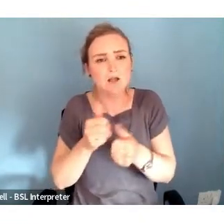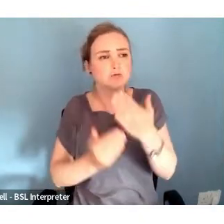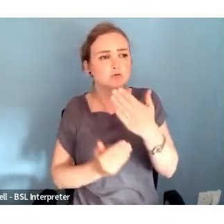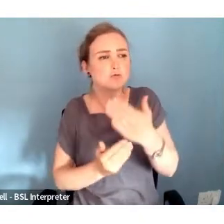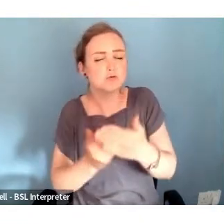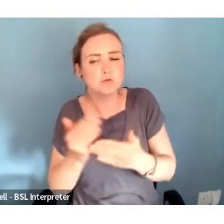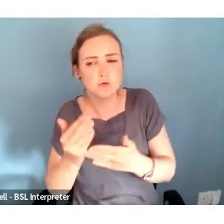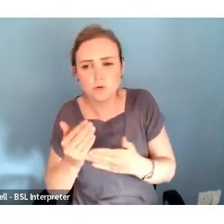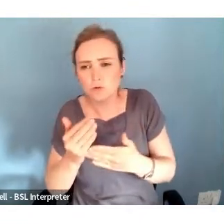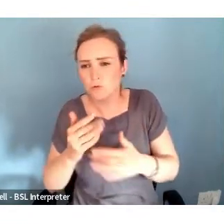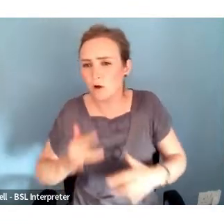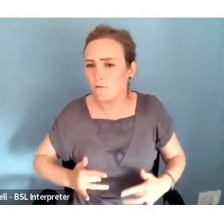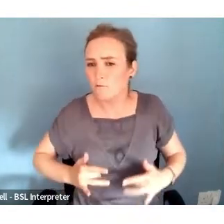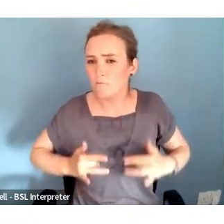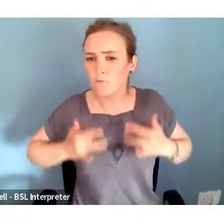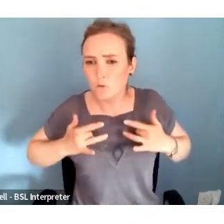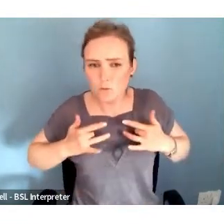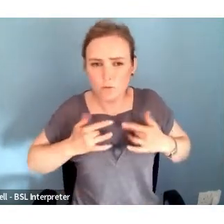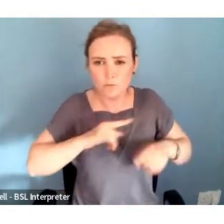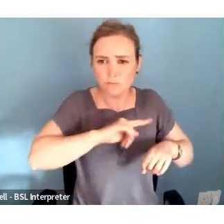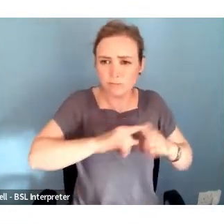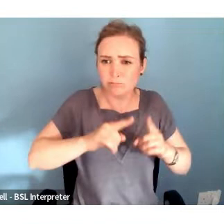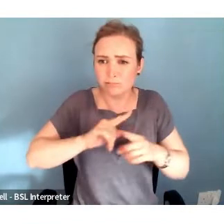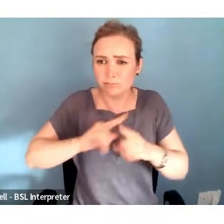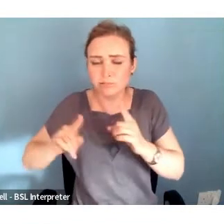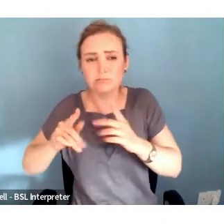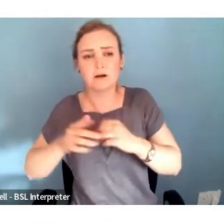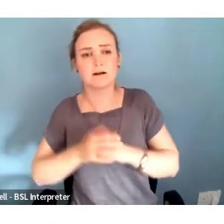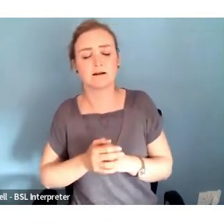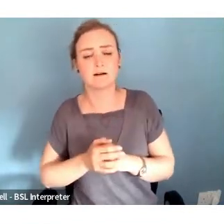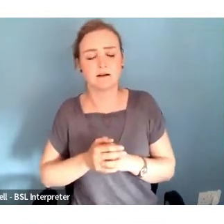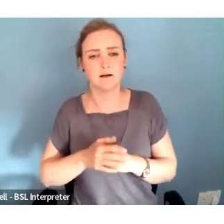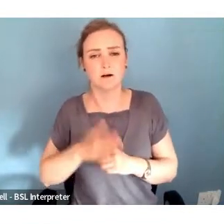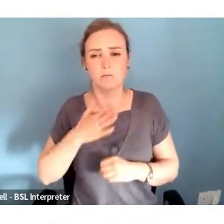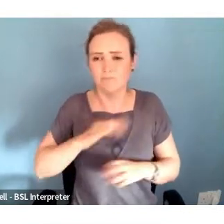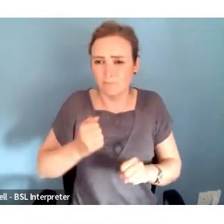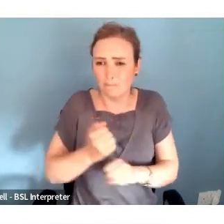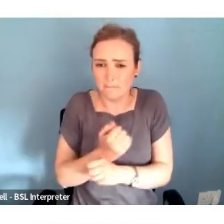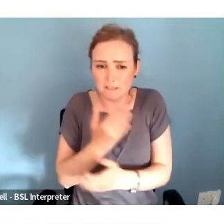that we need to make sure that our vacancies are as appealing to